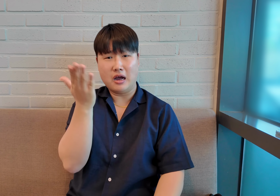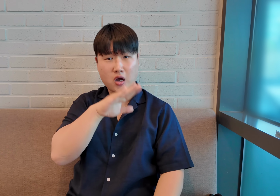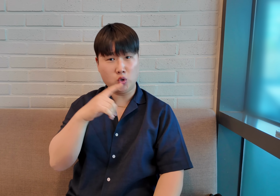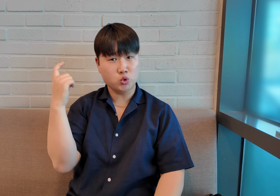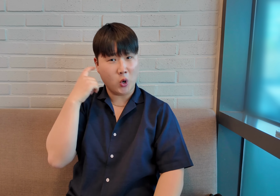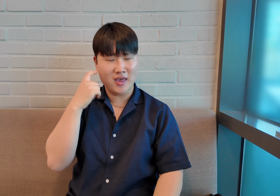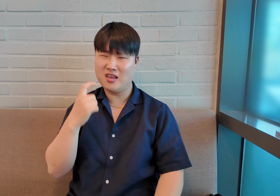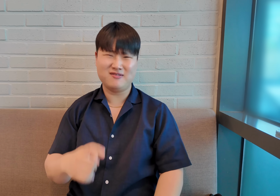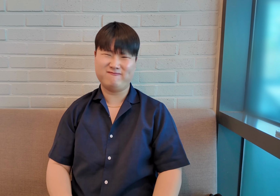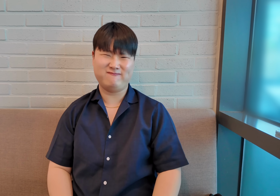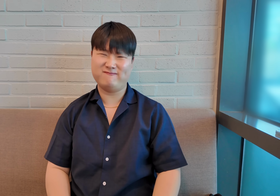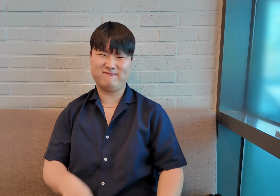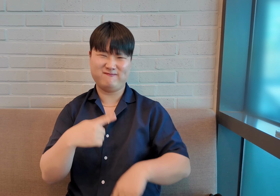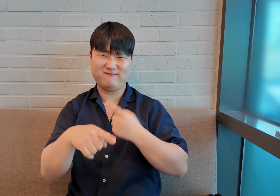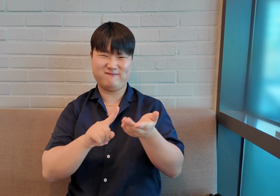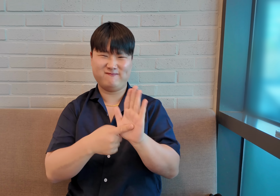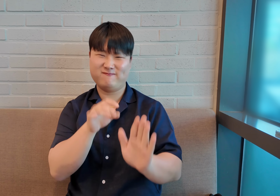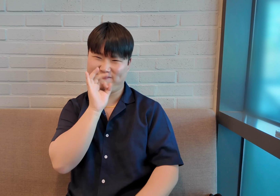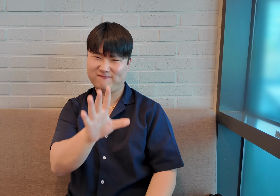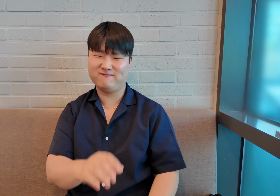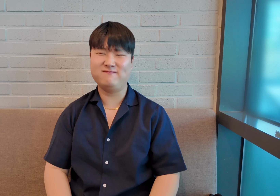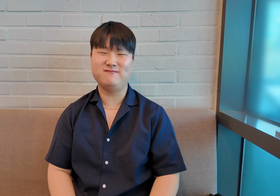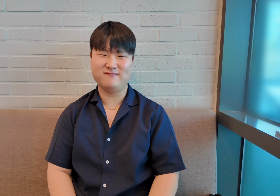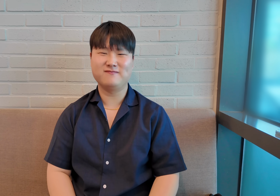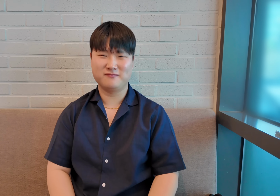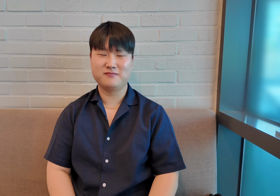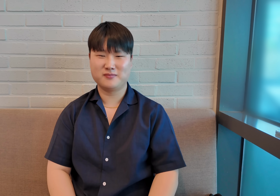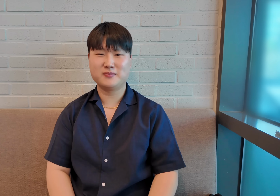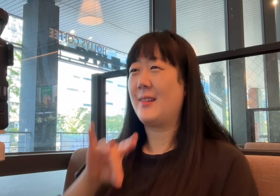However, sounds cannot be expressed in sign language.